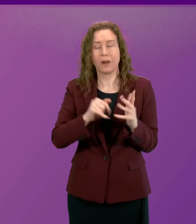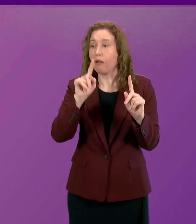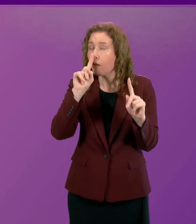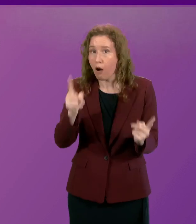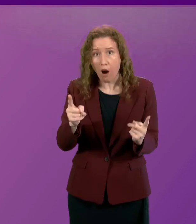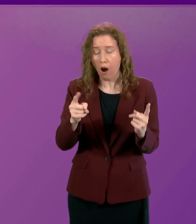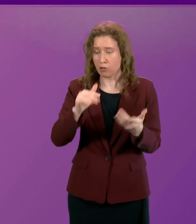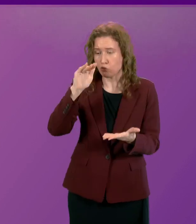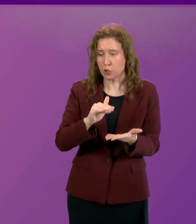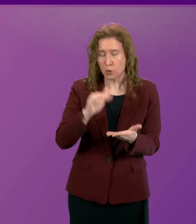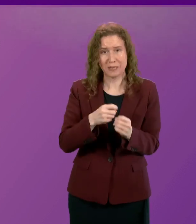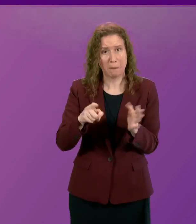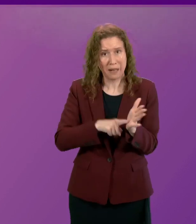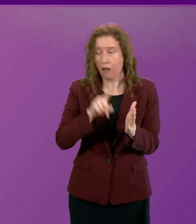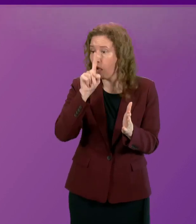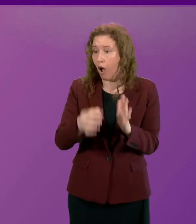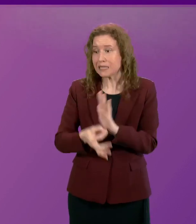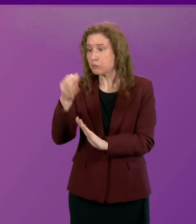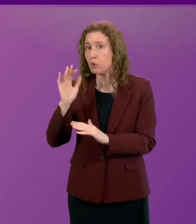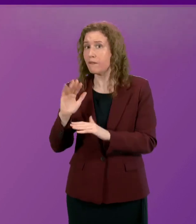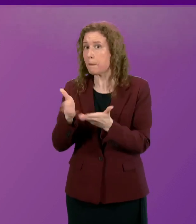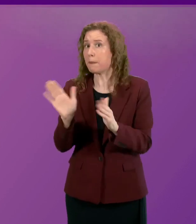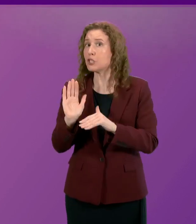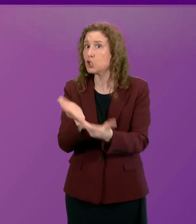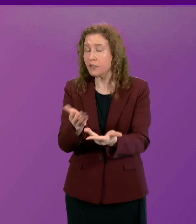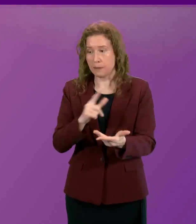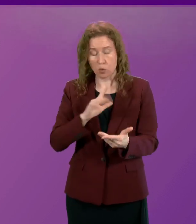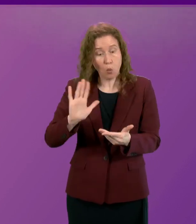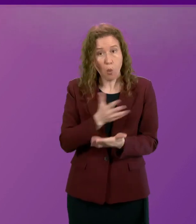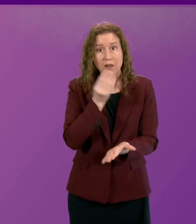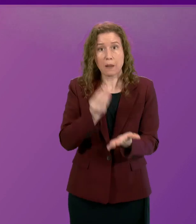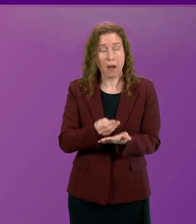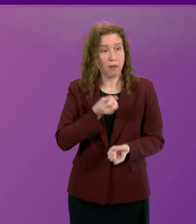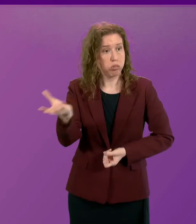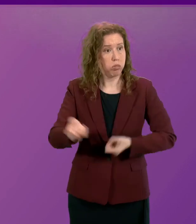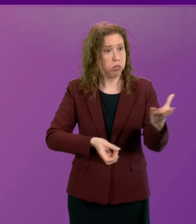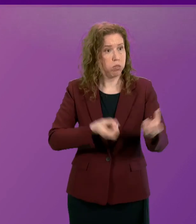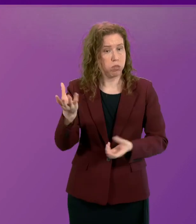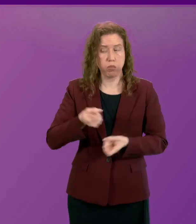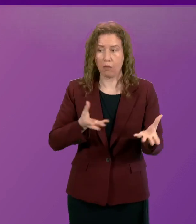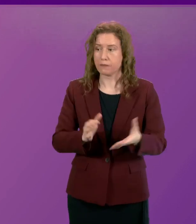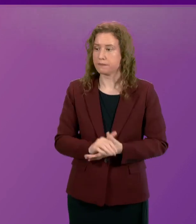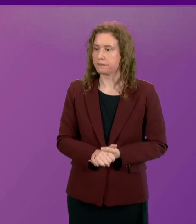down bills or improve public services? He is throwing all the money away.